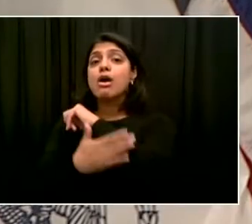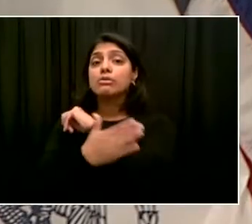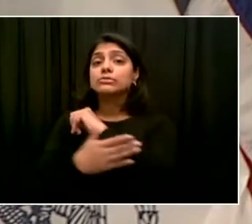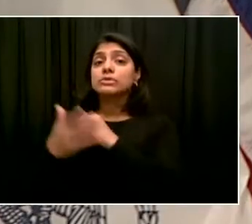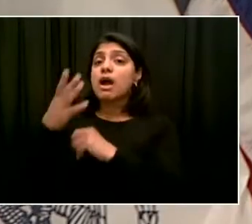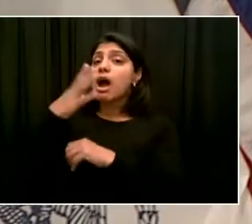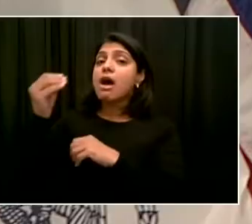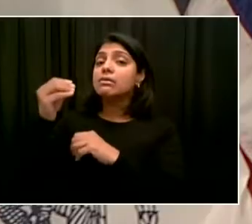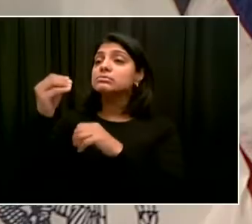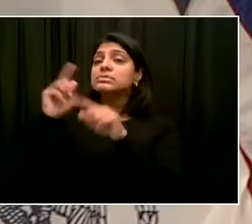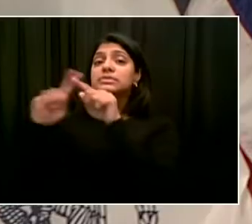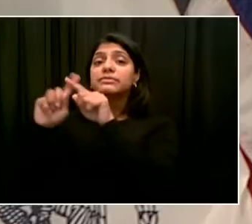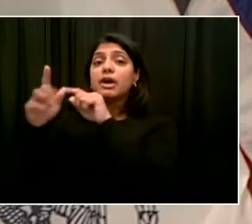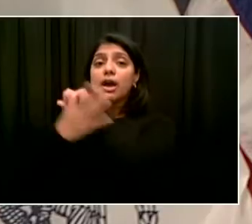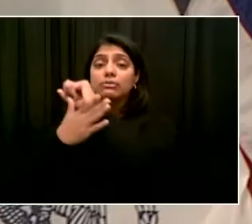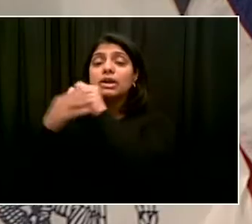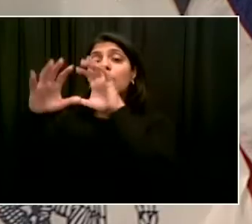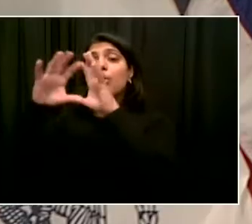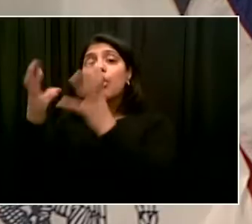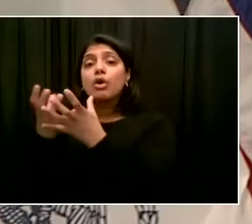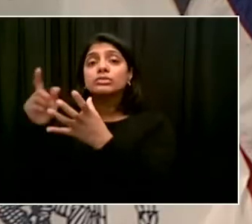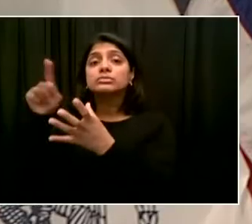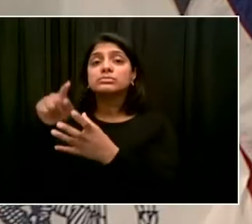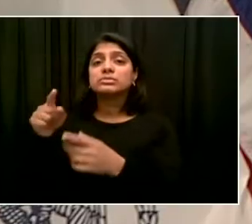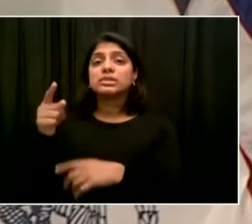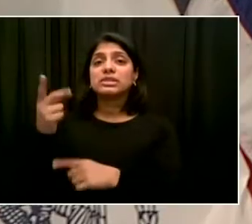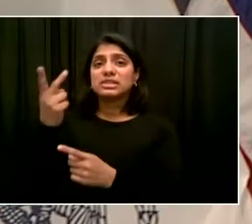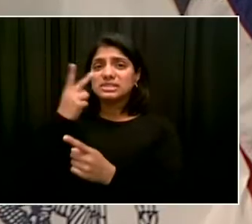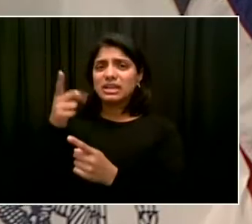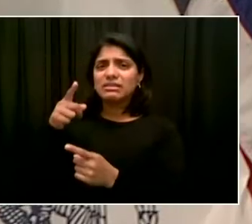I'M WATCHING OTHER COUNTRIES AROUND THE WORLD. COUNTRIES THAT HAVE STRONG HEALTHCARE